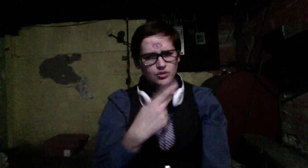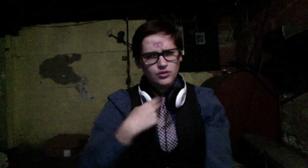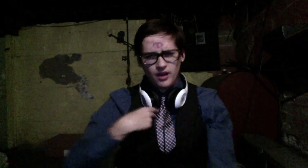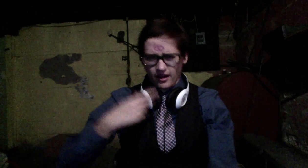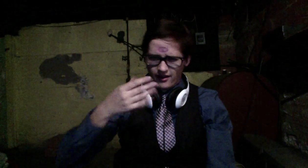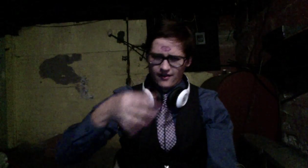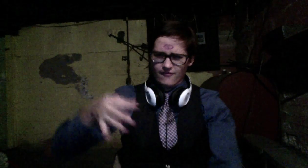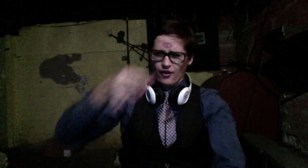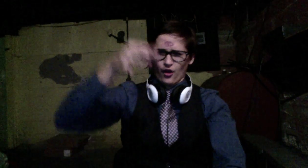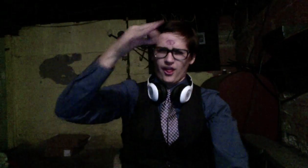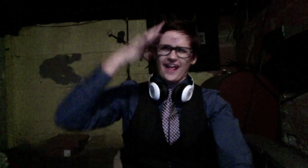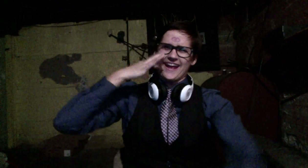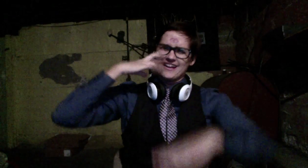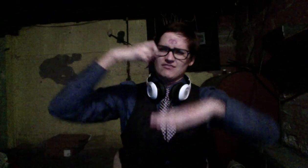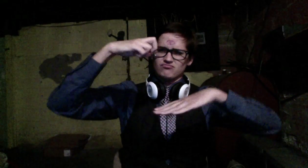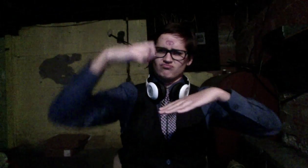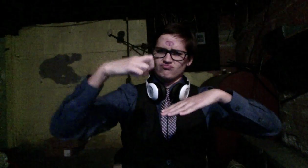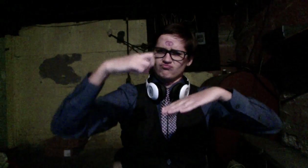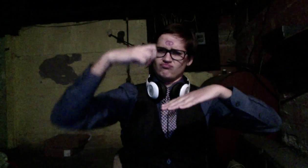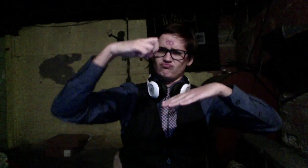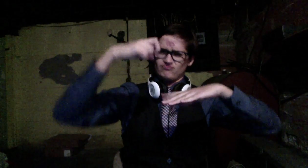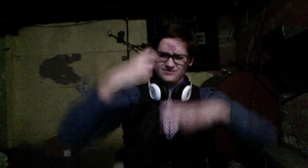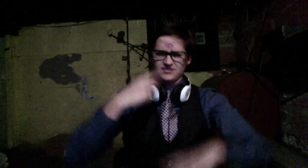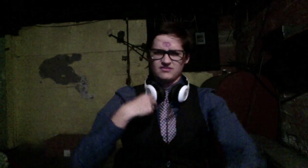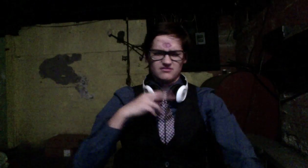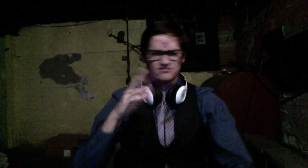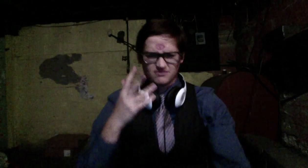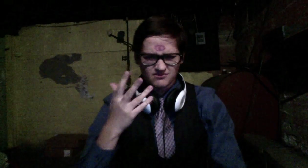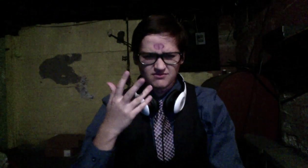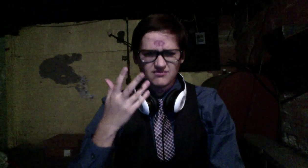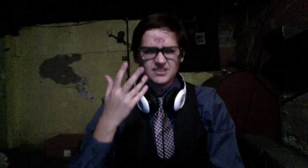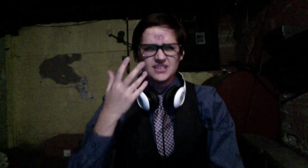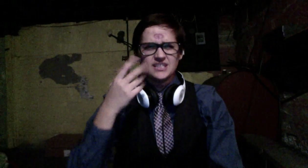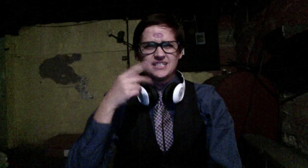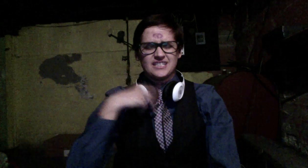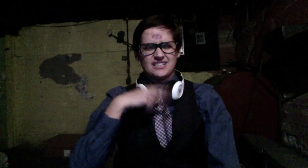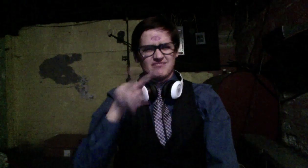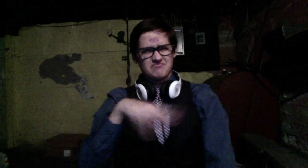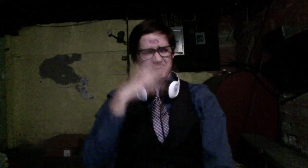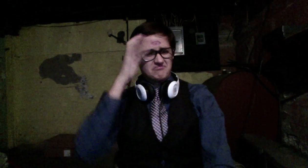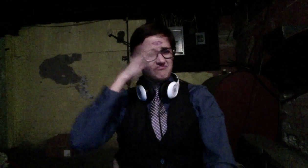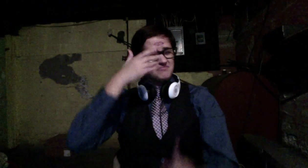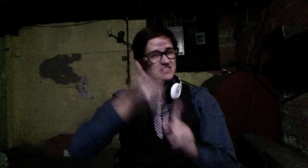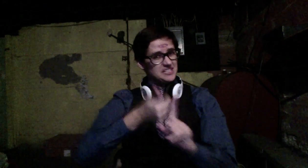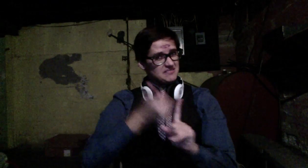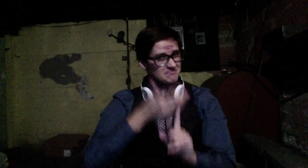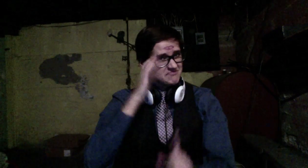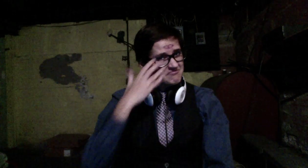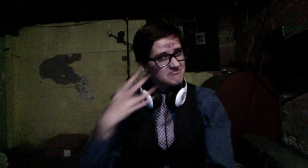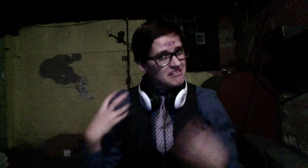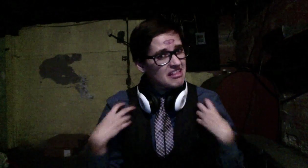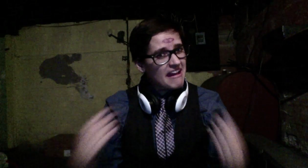SEE HAVE FLOATING CAT *HOVERING* I UHH LOOK-EXAMINE SEEM HIMSELF HEALTHY